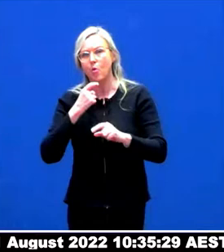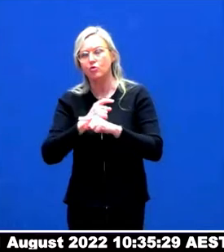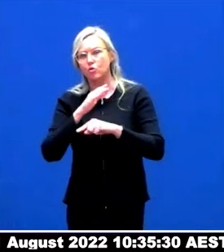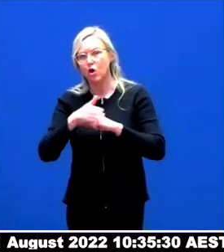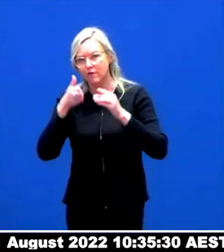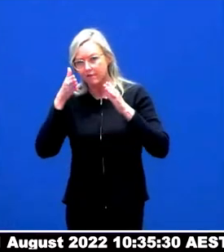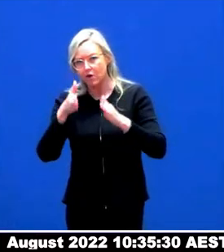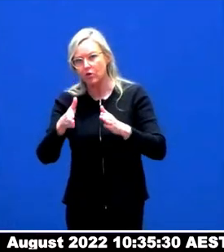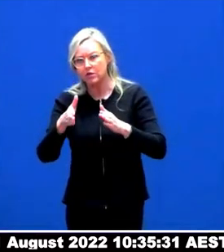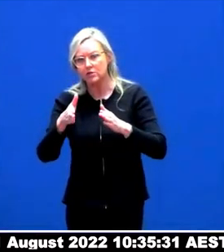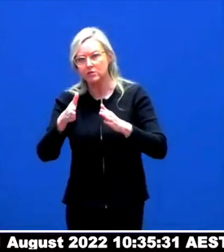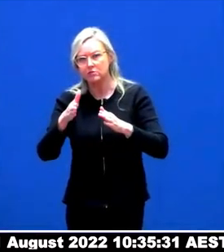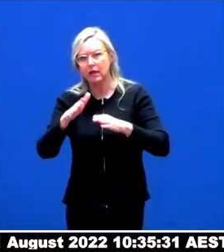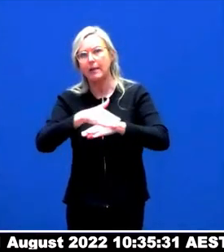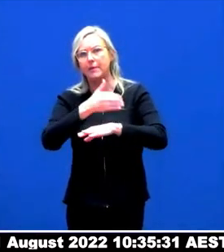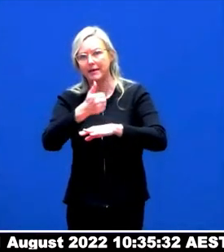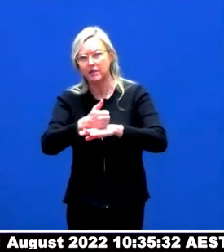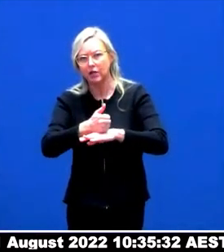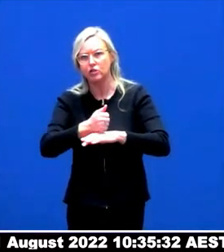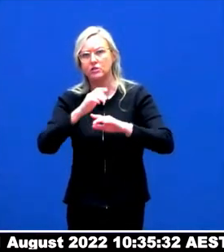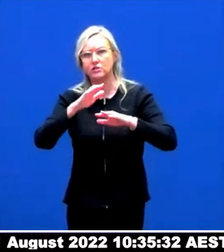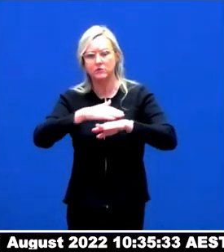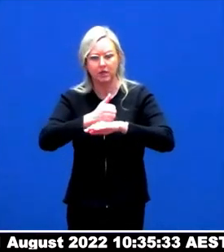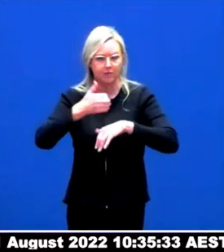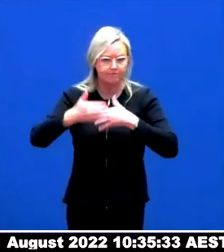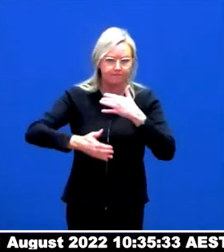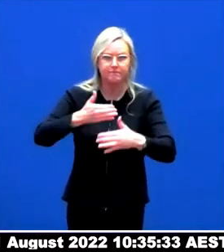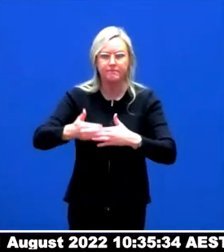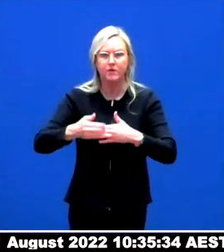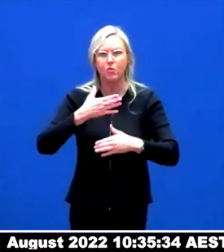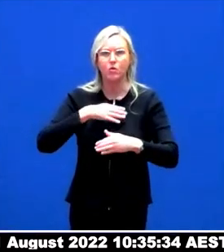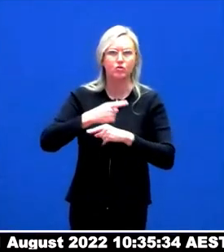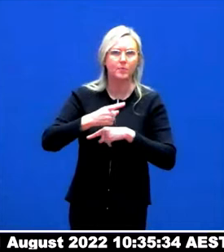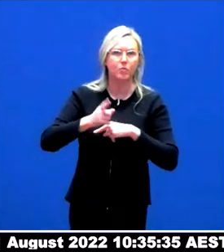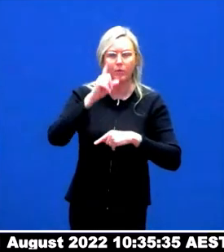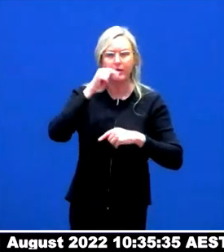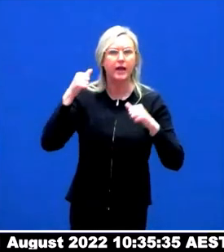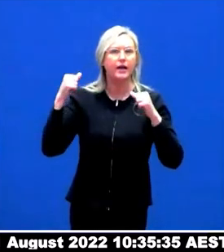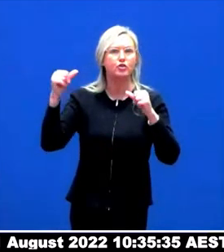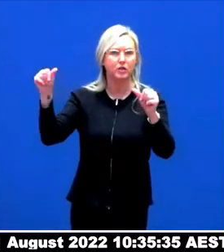So, they really focused on what we can achieve, and rather than having homelessness